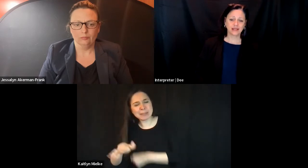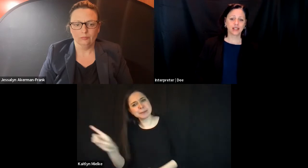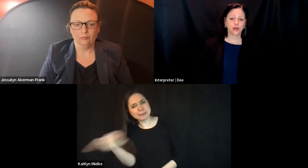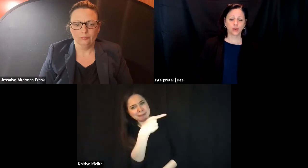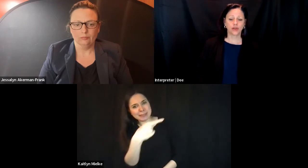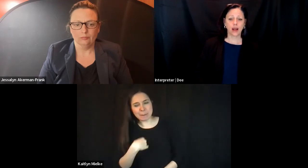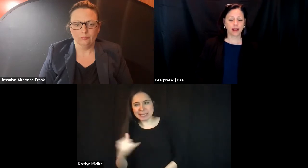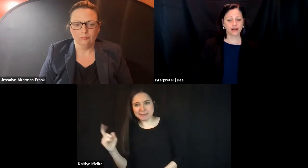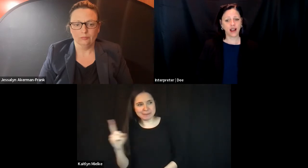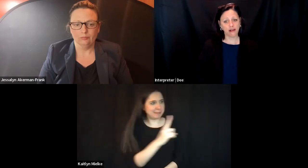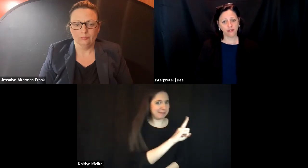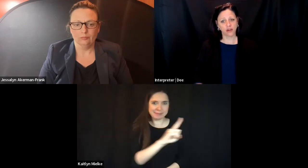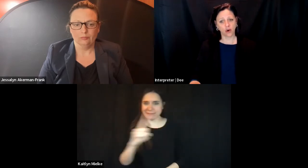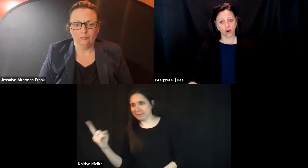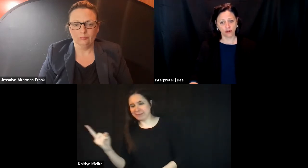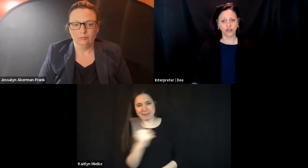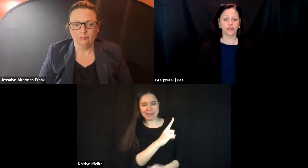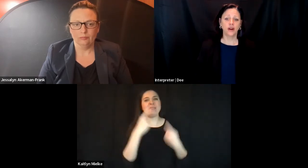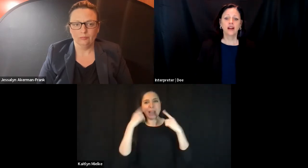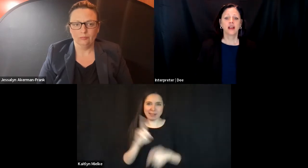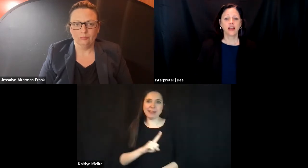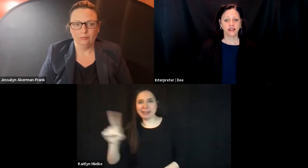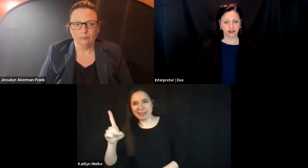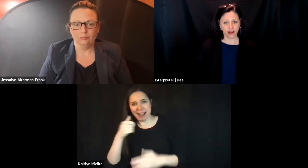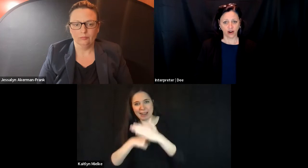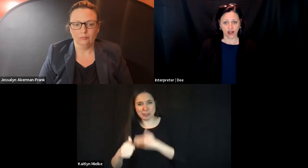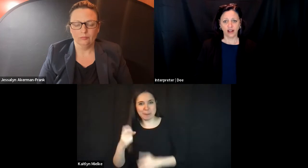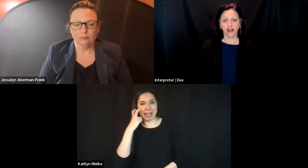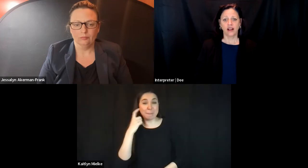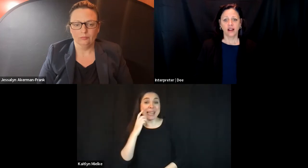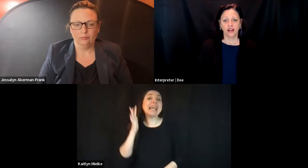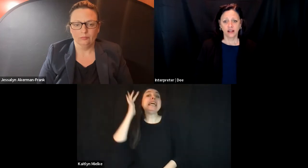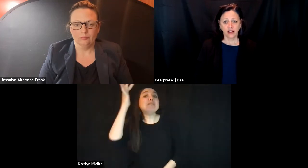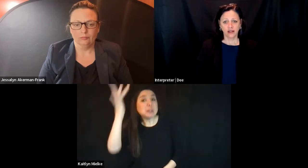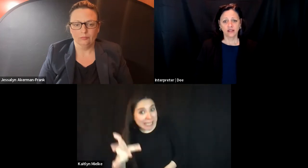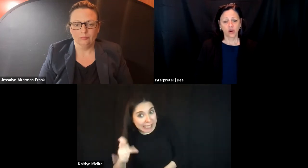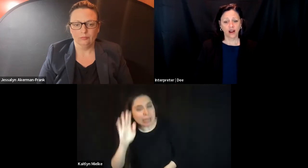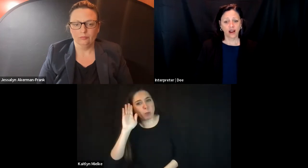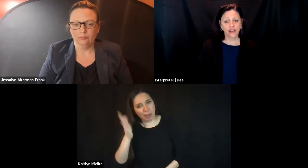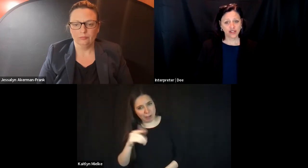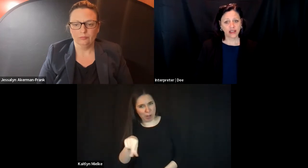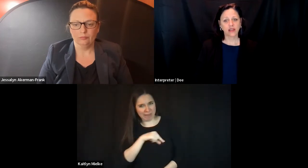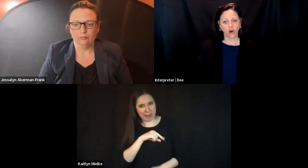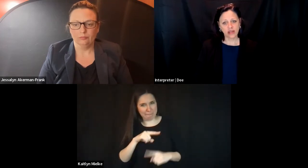Example, if I want to apply for vocational rehabilitation, VR, I might go to a deaf person, they say, oh, no, blind people are over there.